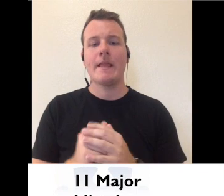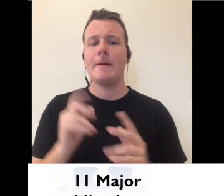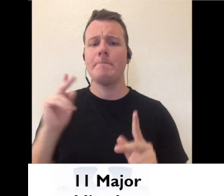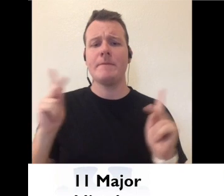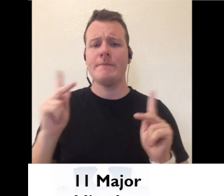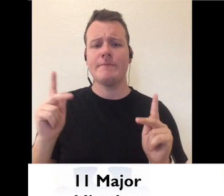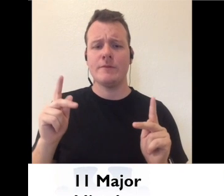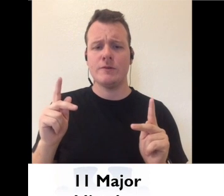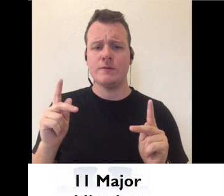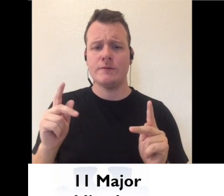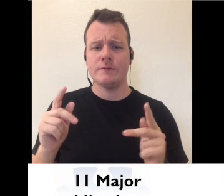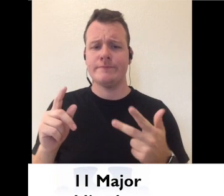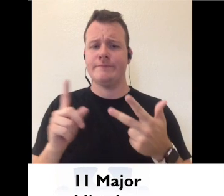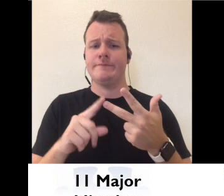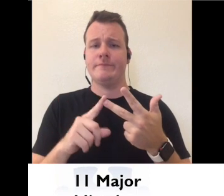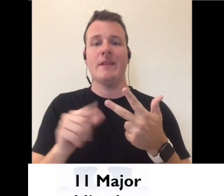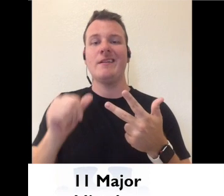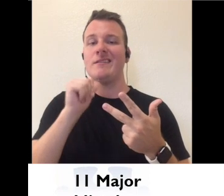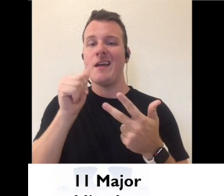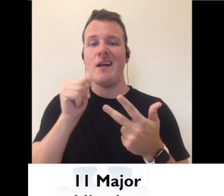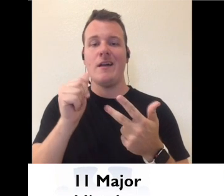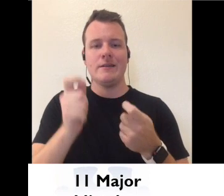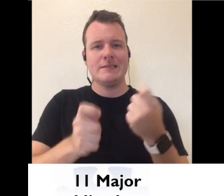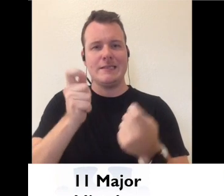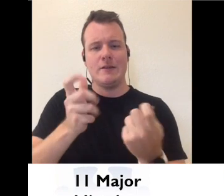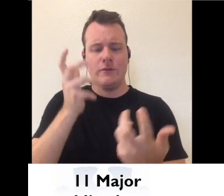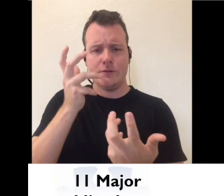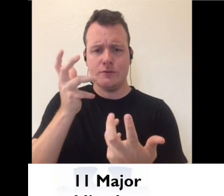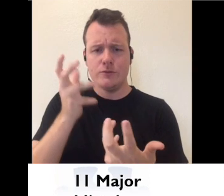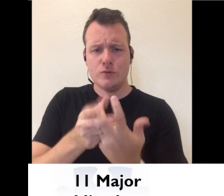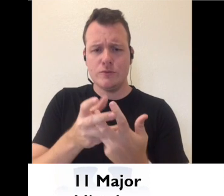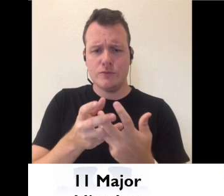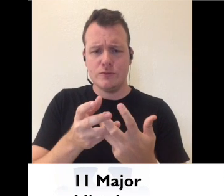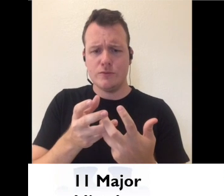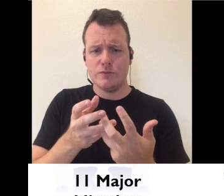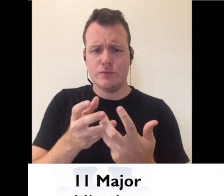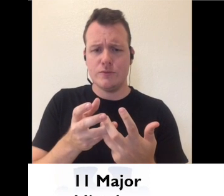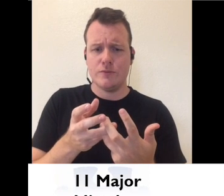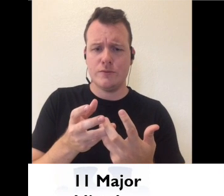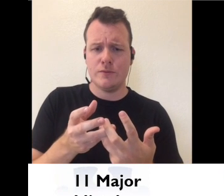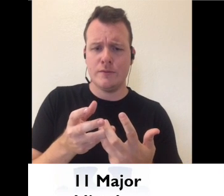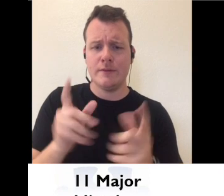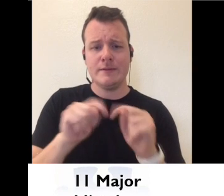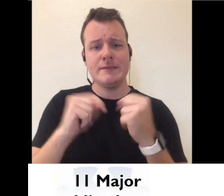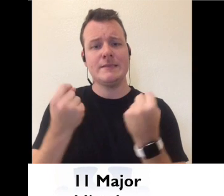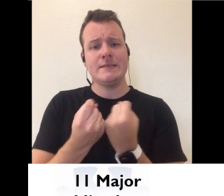management's biographies, in other words the people that are in charge of the- of